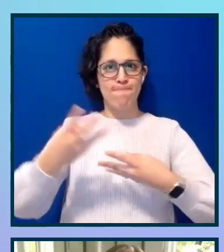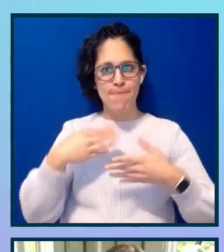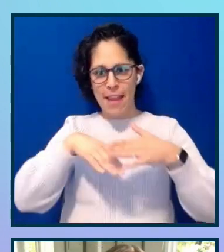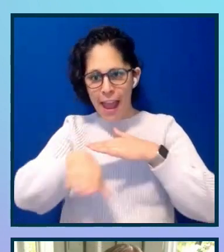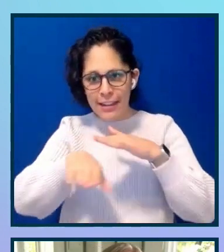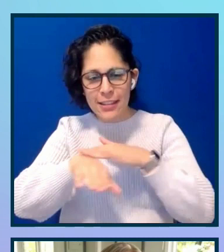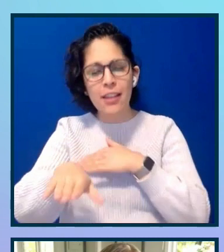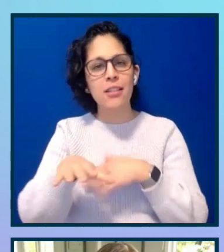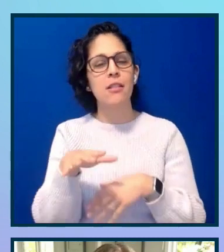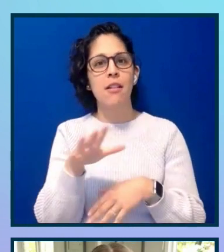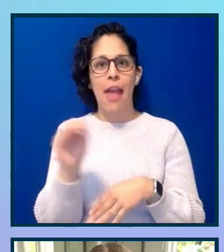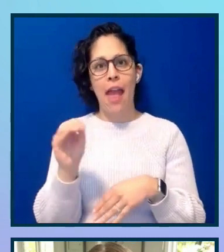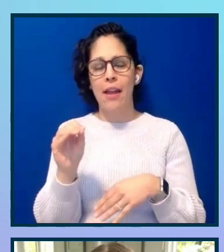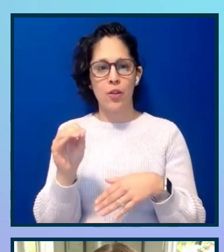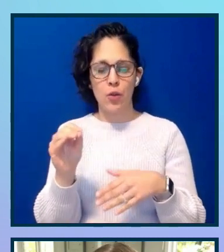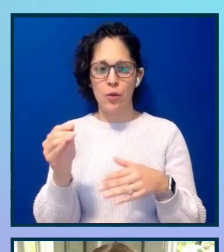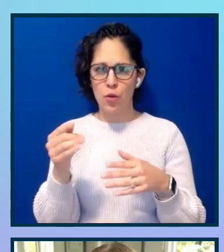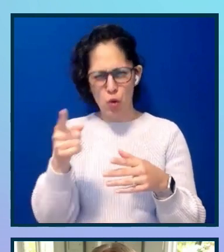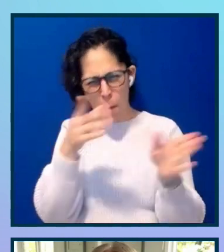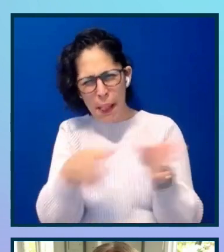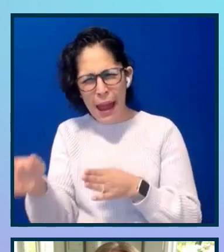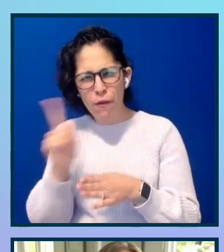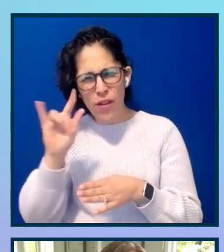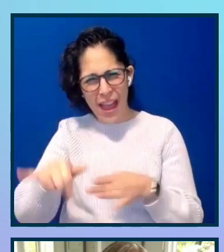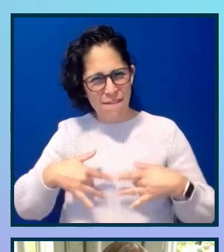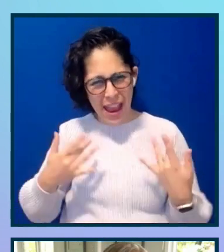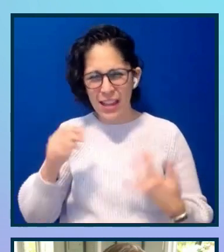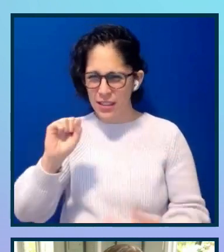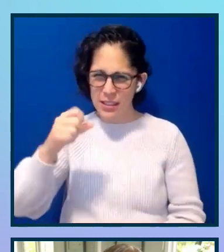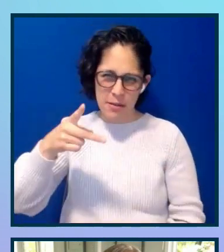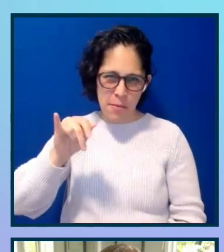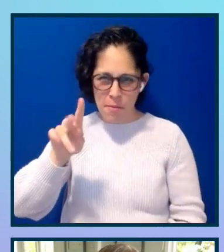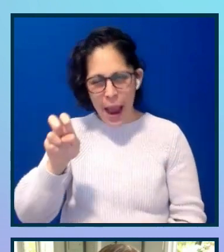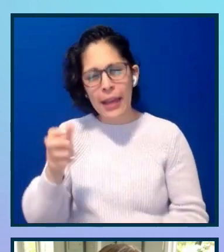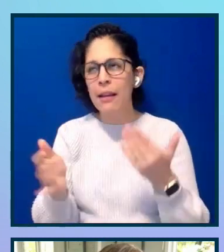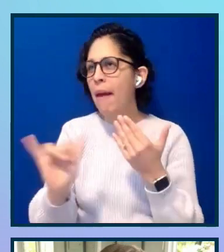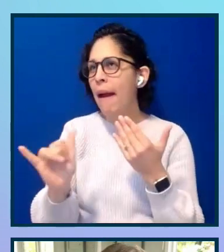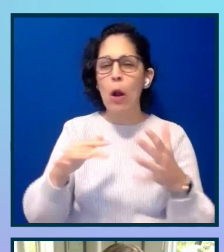and spike events are, you know, you plan for those and, say, holidays or any given event,